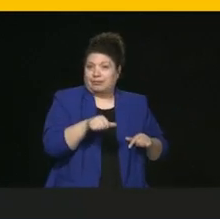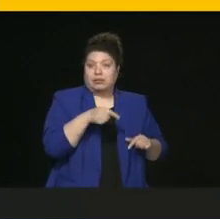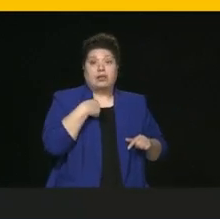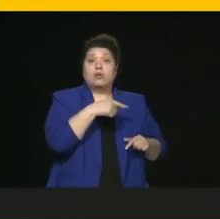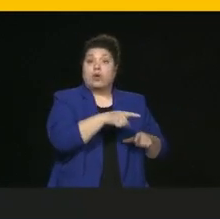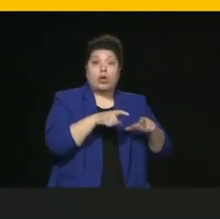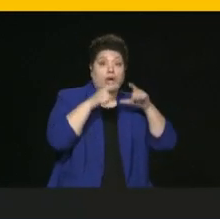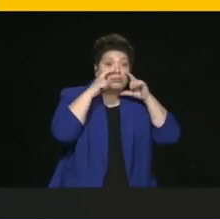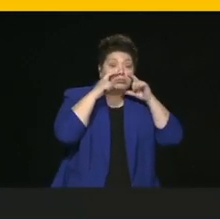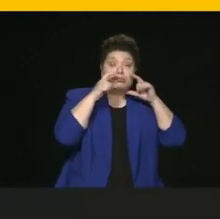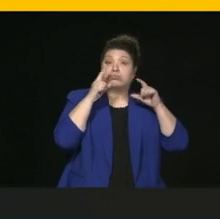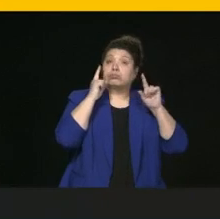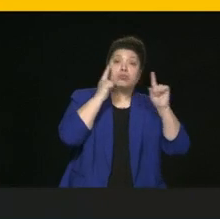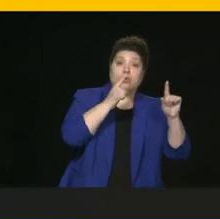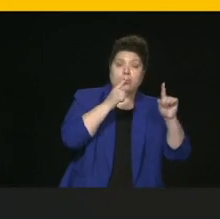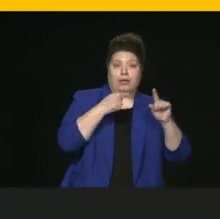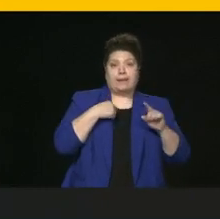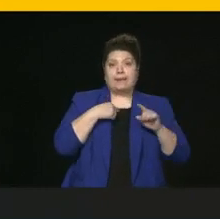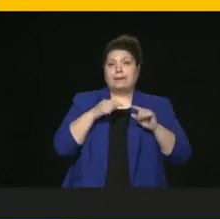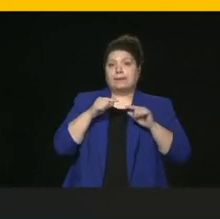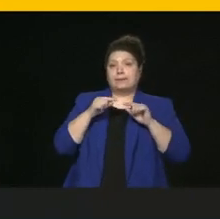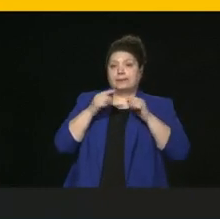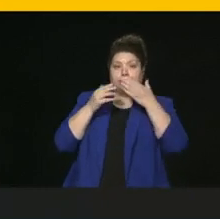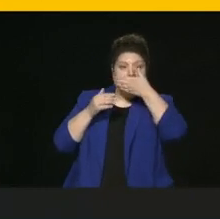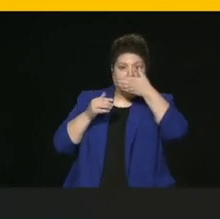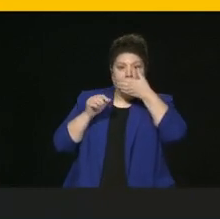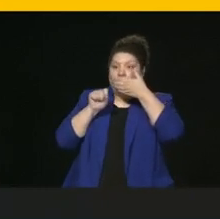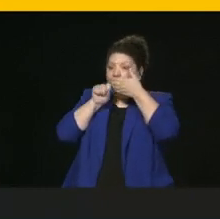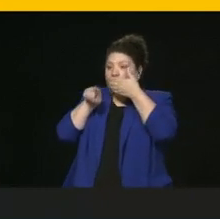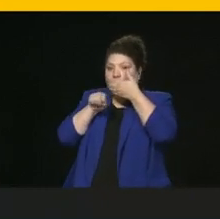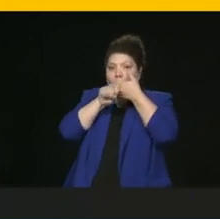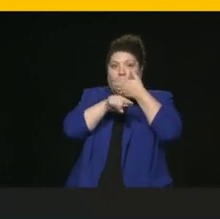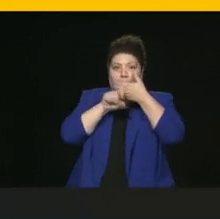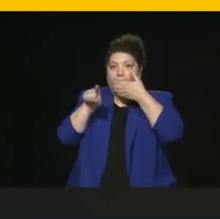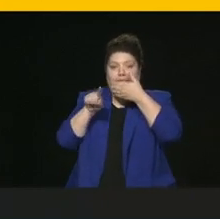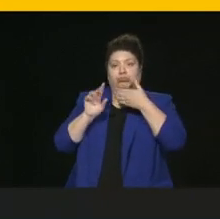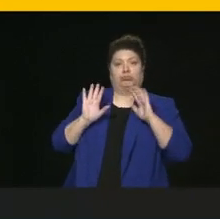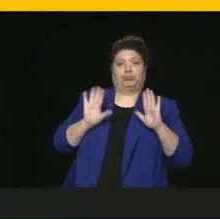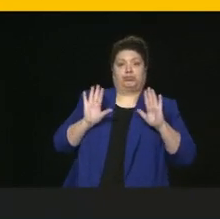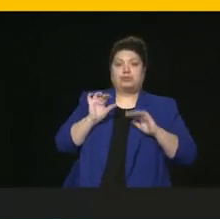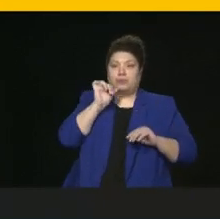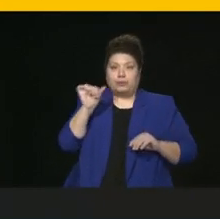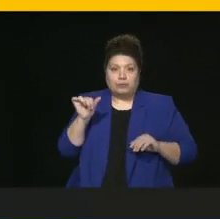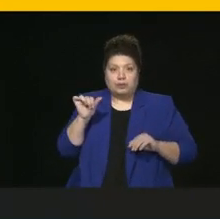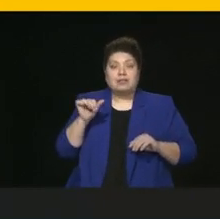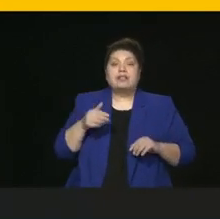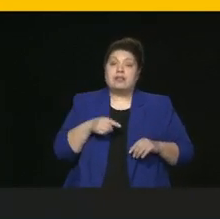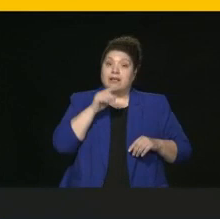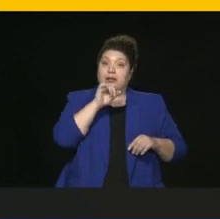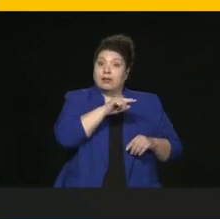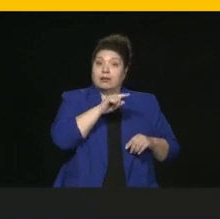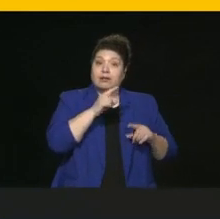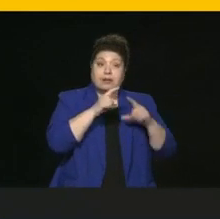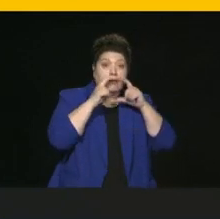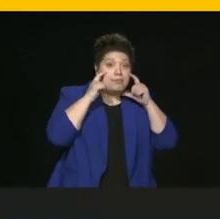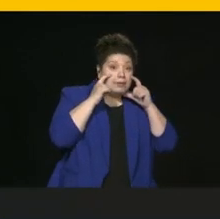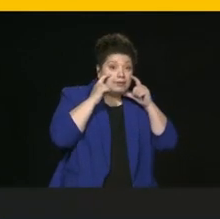MASKS, WE'RE PROTECTING OTHERS. WHEN WE WEAR NONMEDICAL MASKS IN